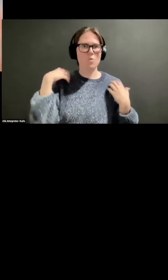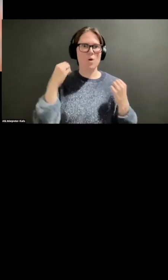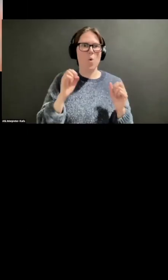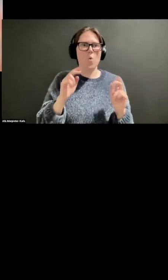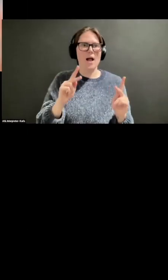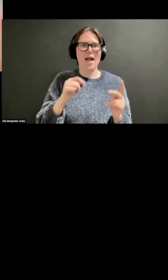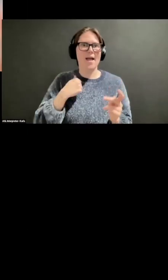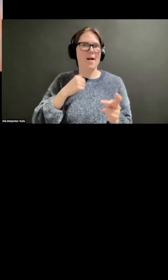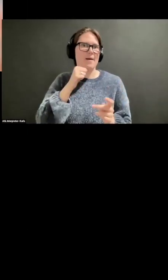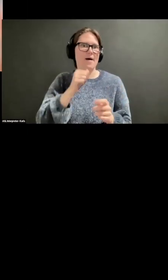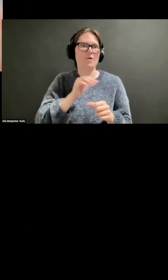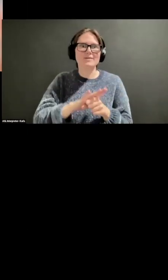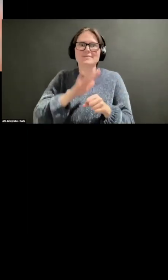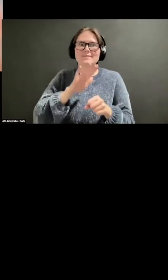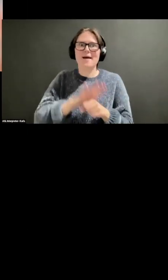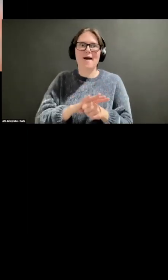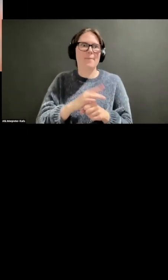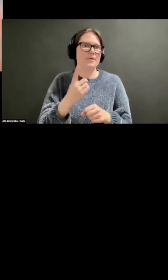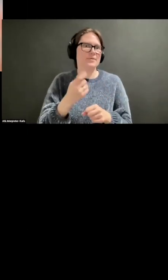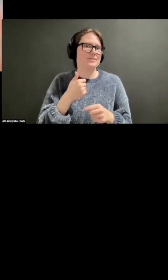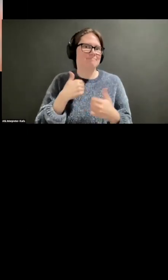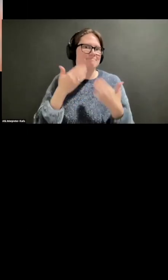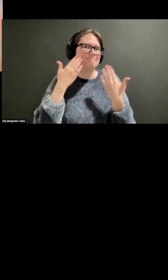just one of that, that was the biggest pushback.